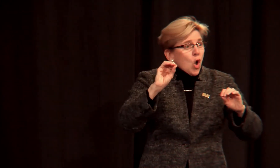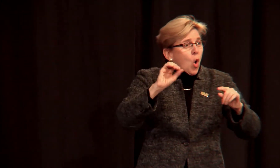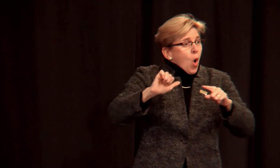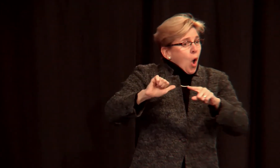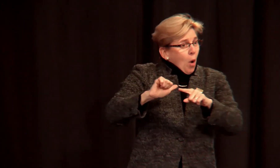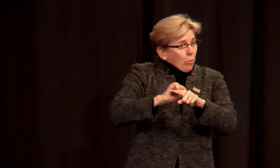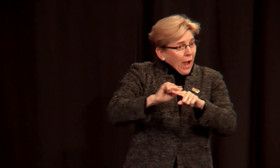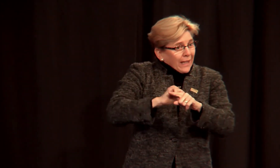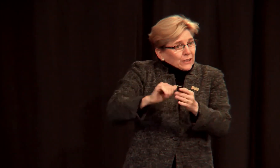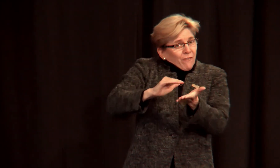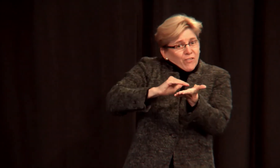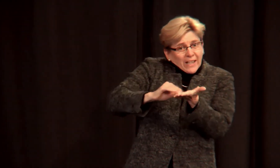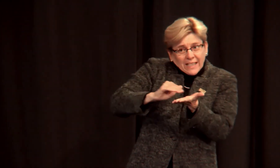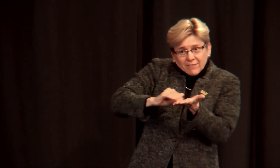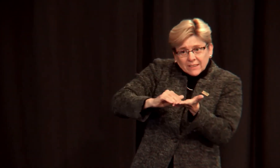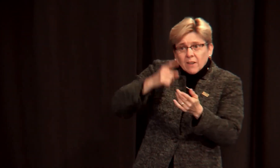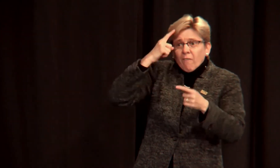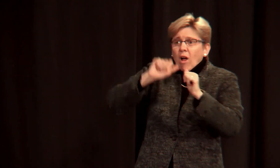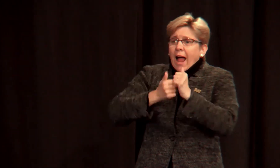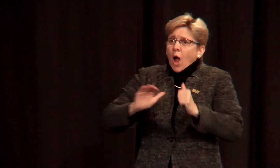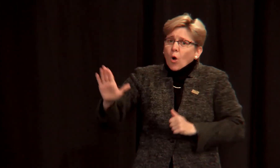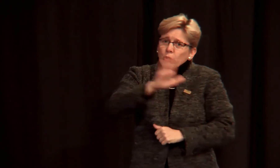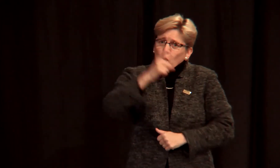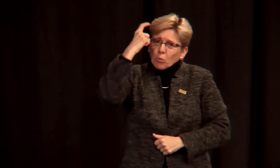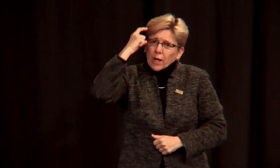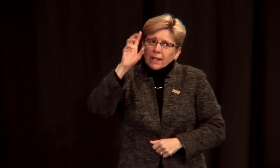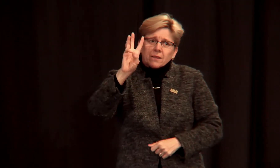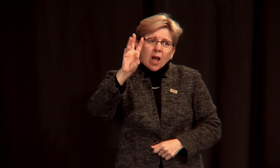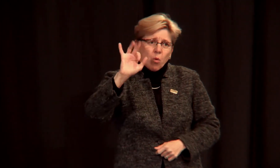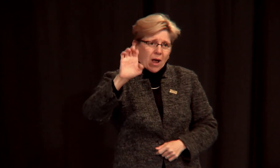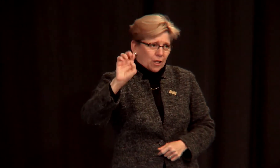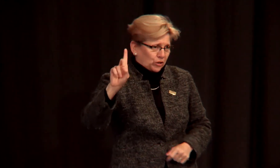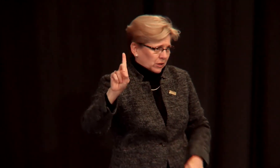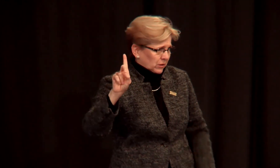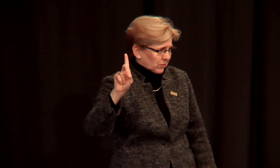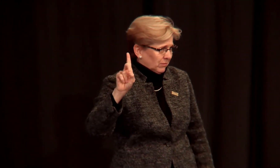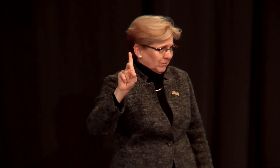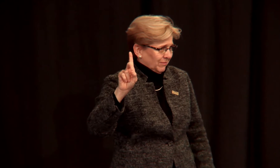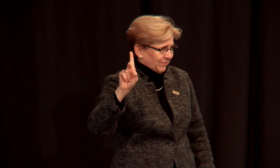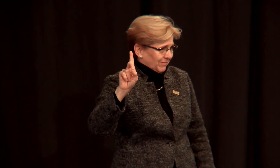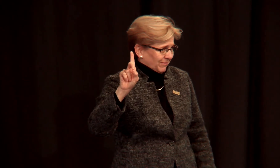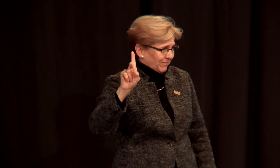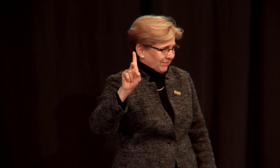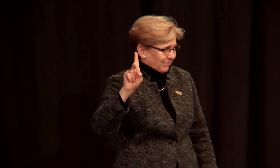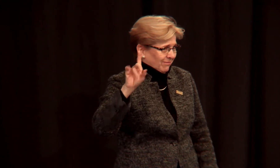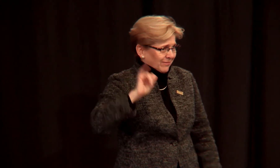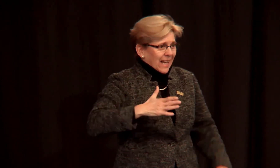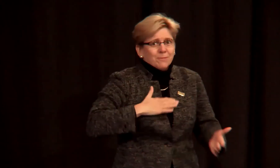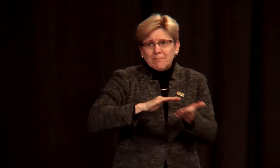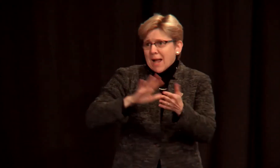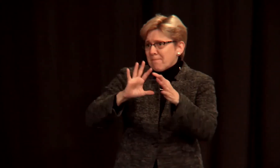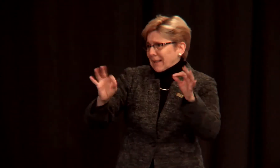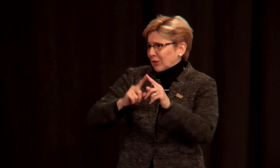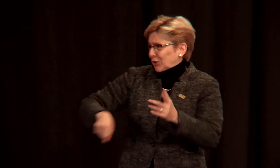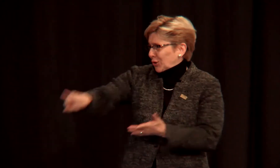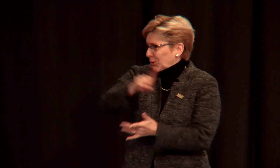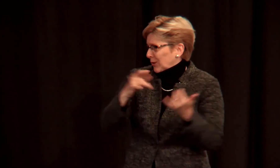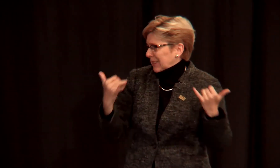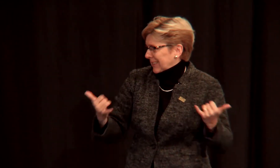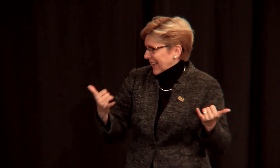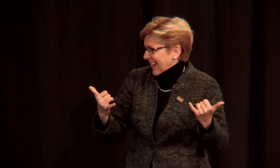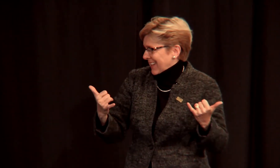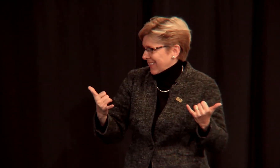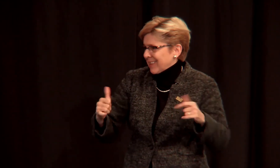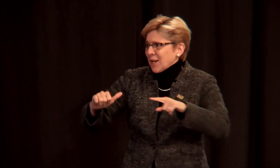So practice forgiveness for how your brain is wired. That's my message for you today.